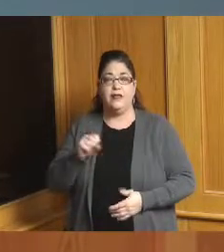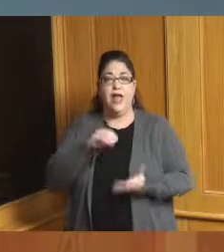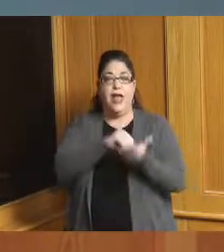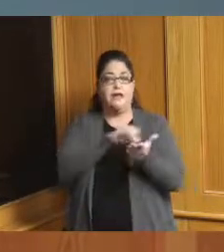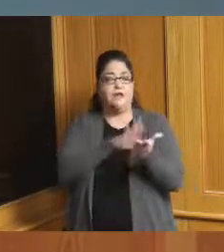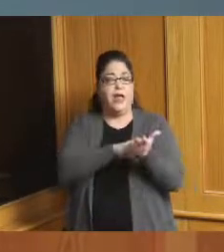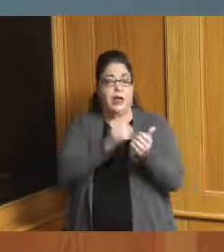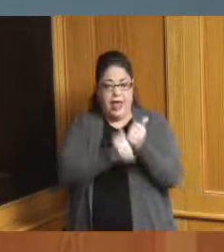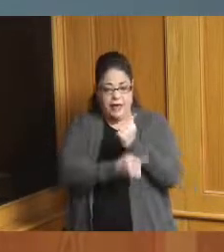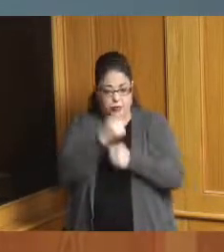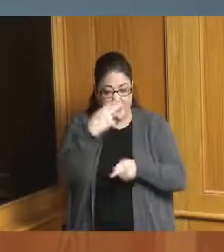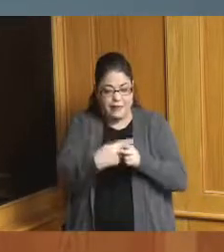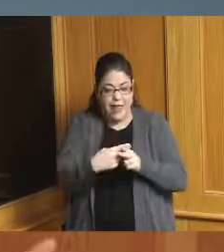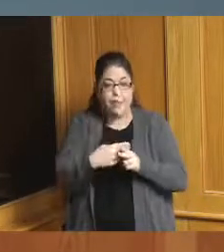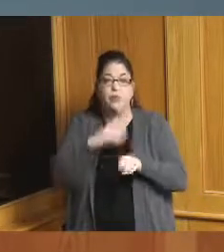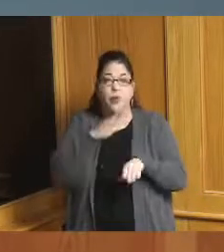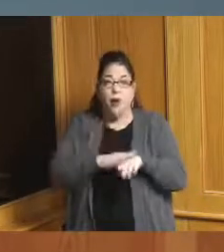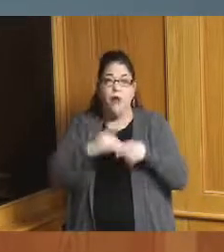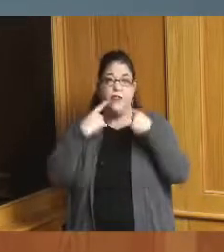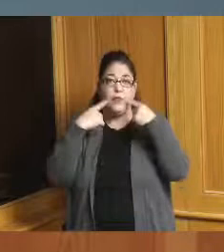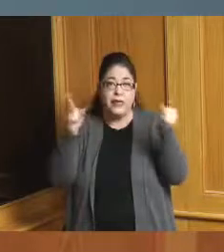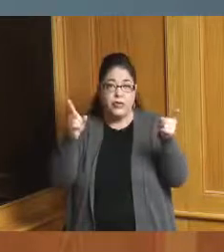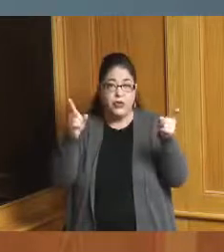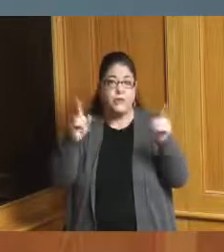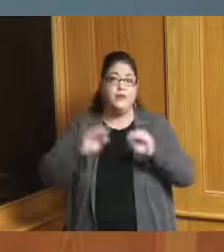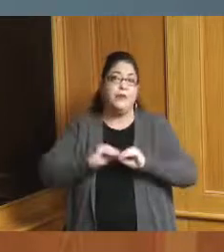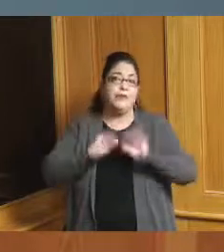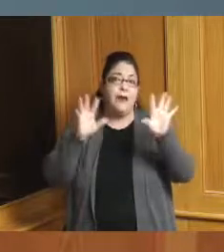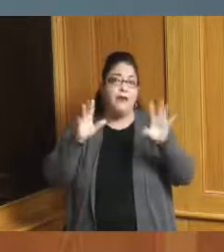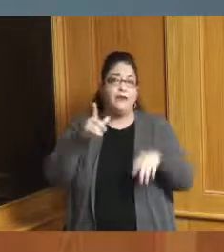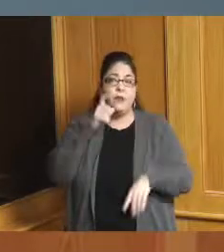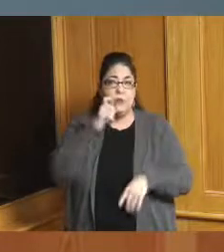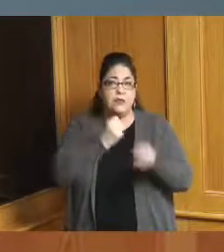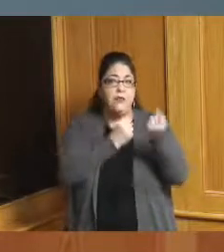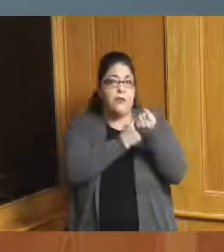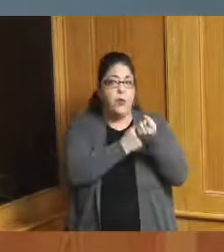will be on the resolution and we move forward so it's obvious who supported it call the question